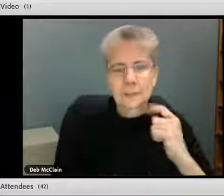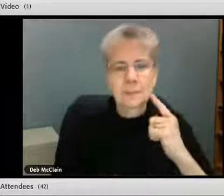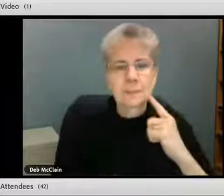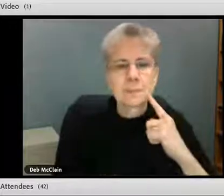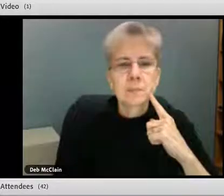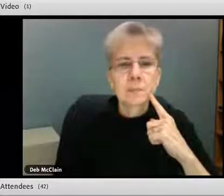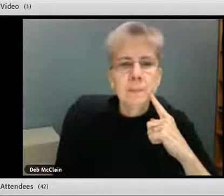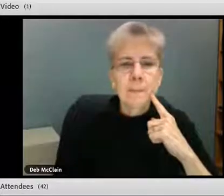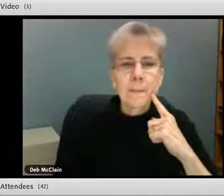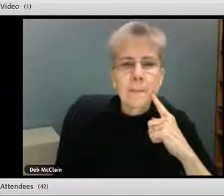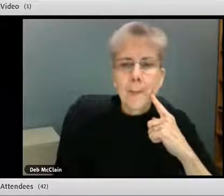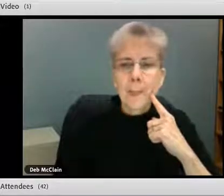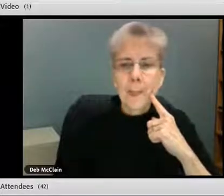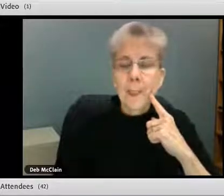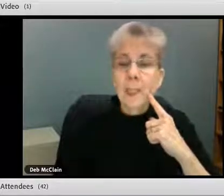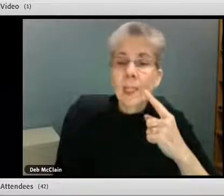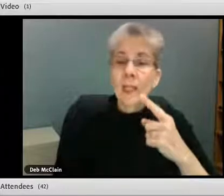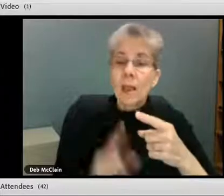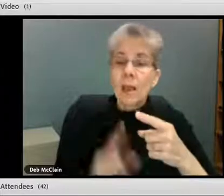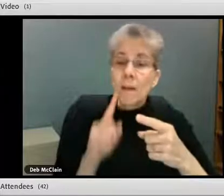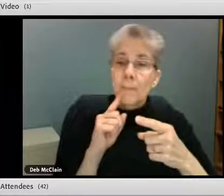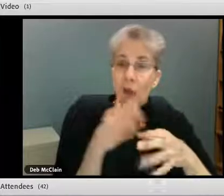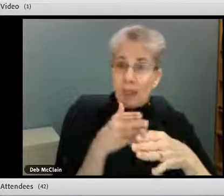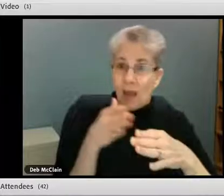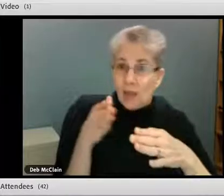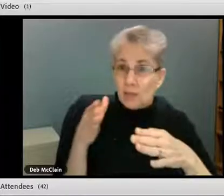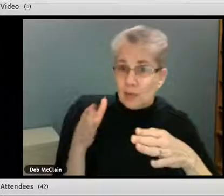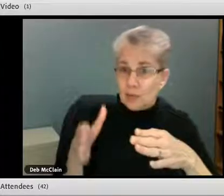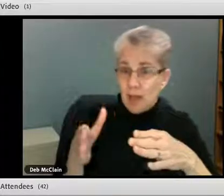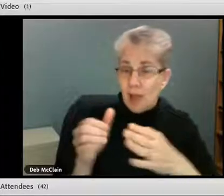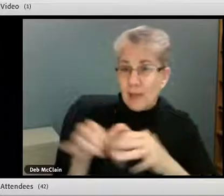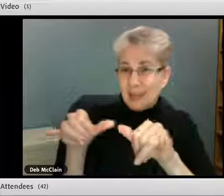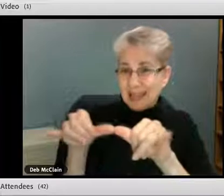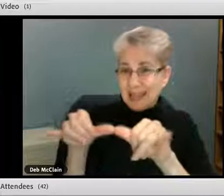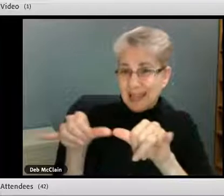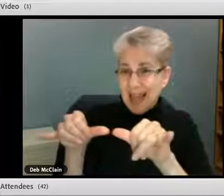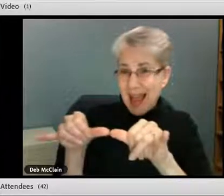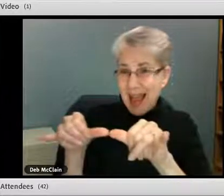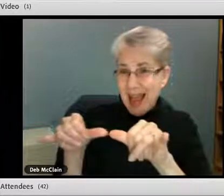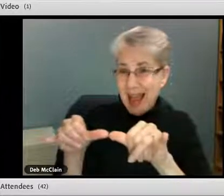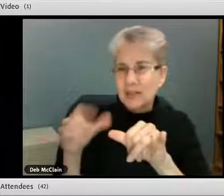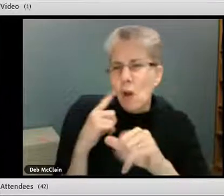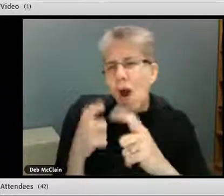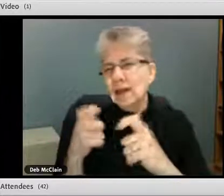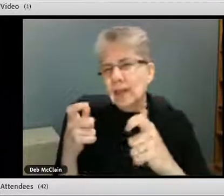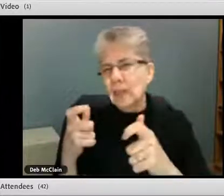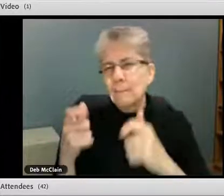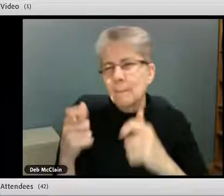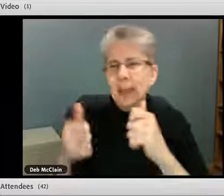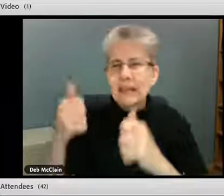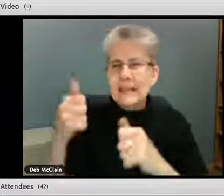On the flip side, with size, so you always say, "Well, I'll get the biggest size possible," you want to make sure it's not too big,